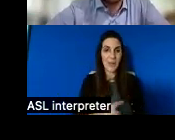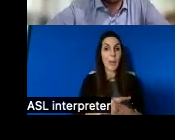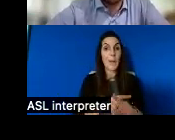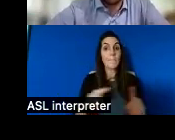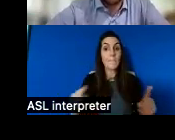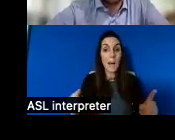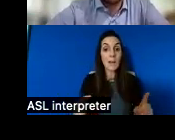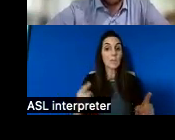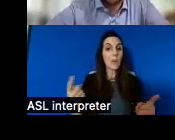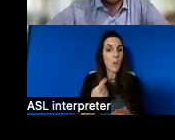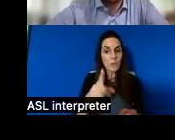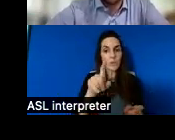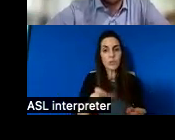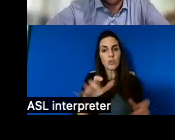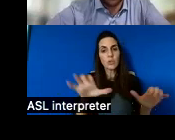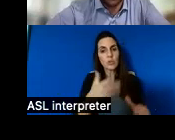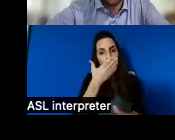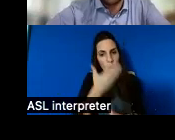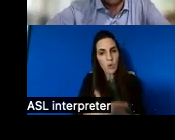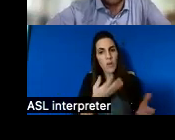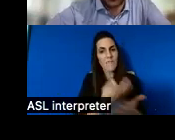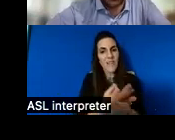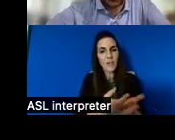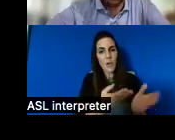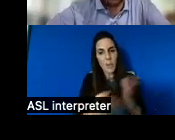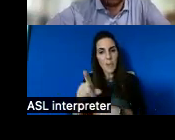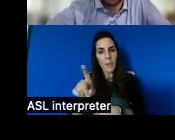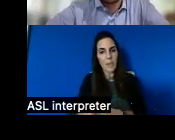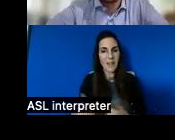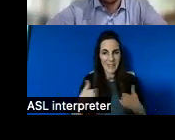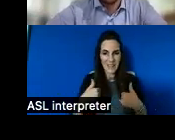do good Financial Planning and special needs planning you need an entire team because there